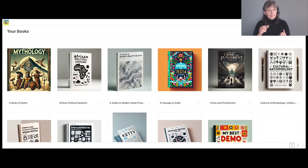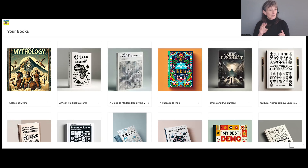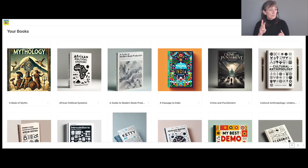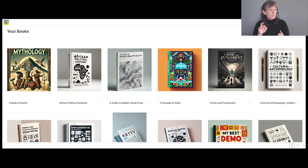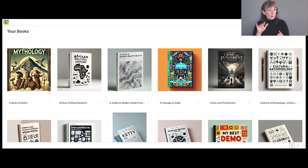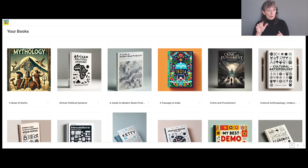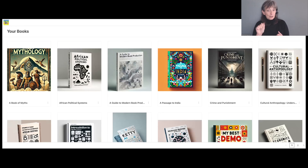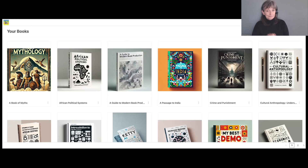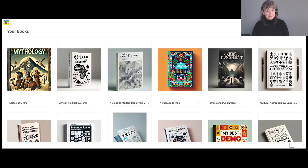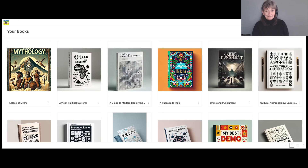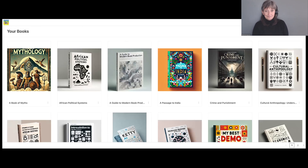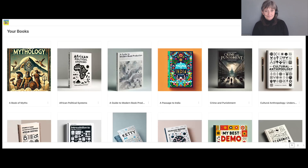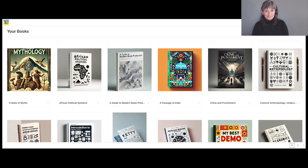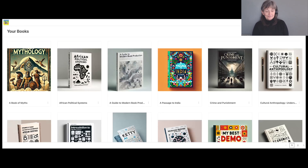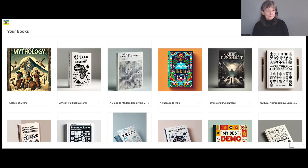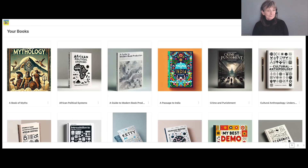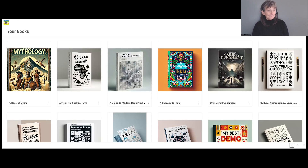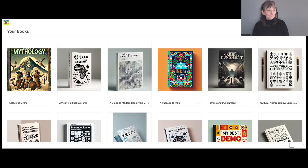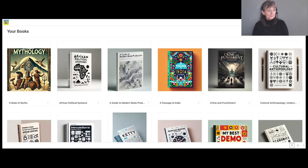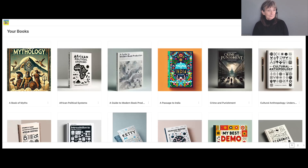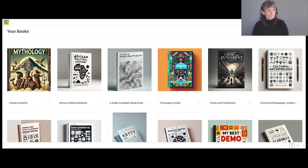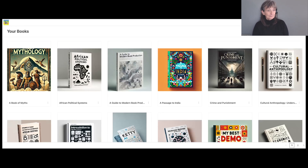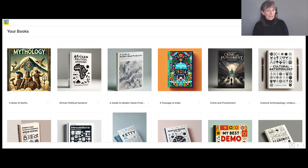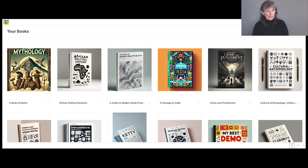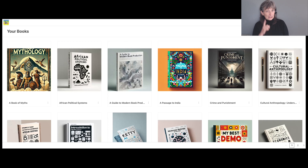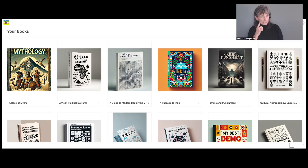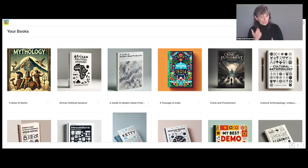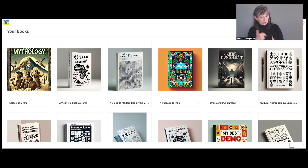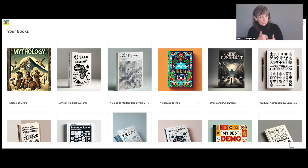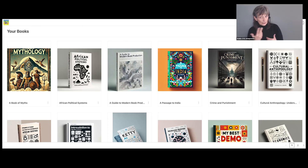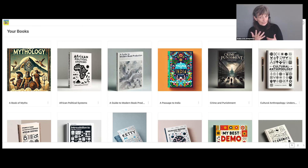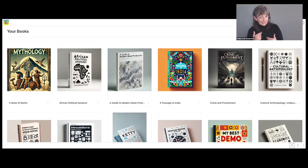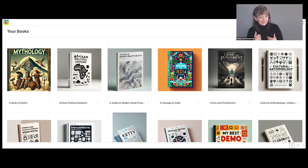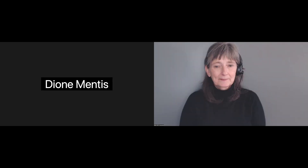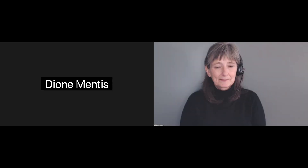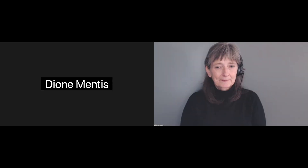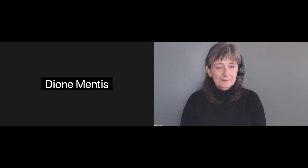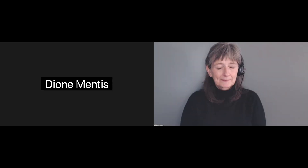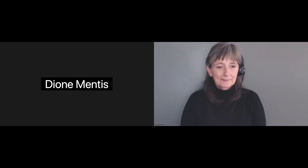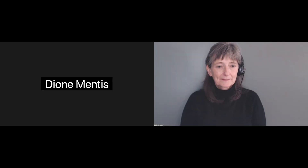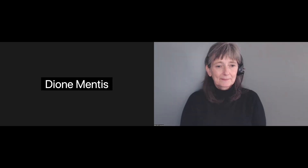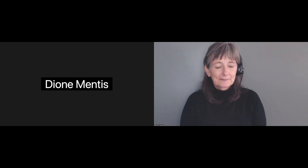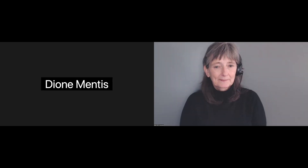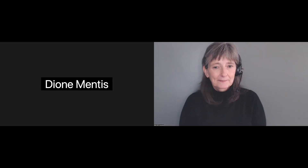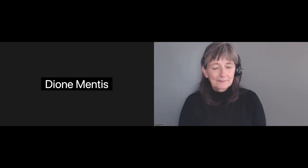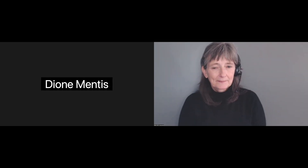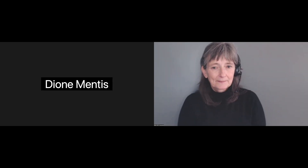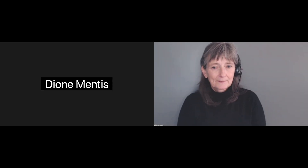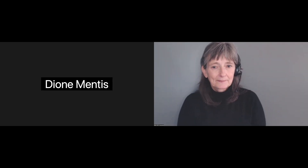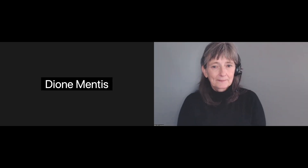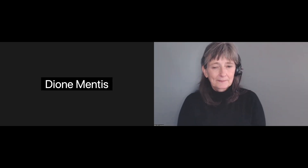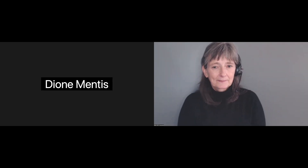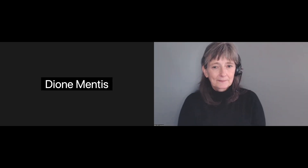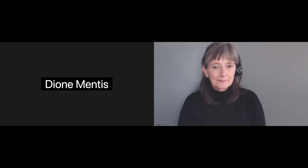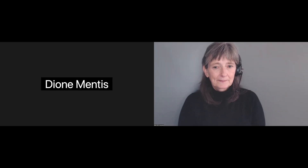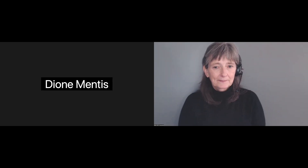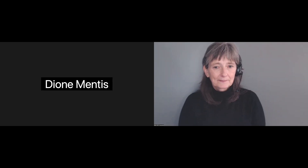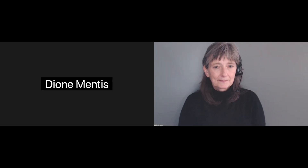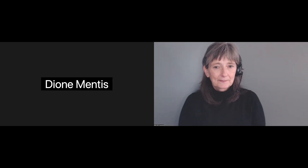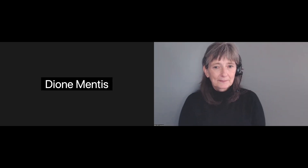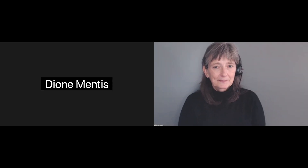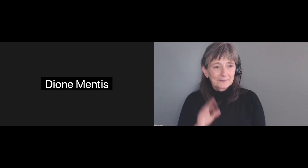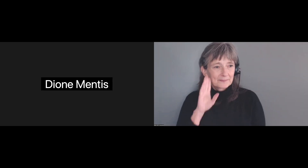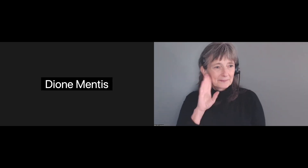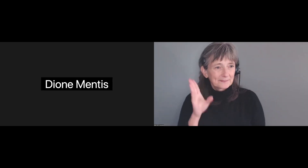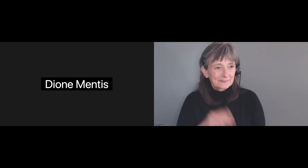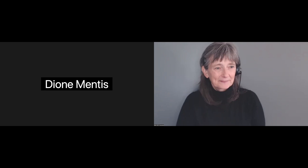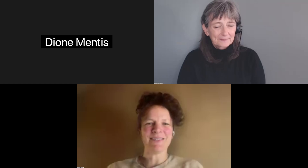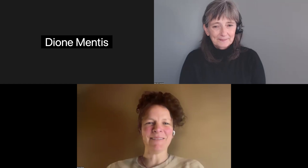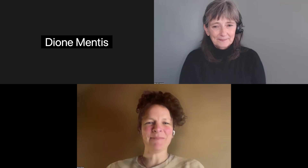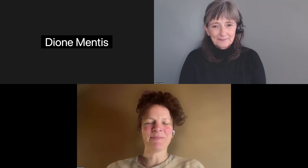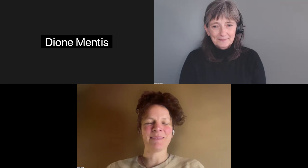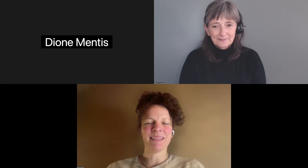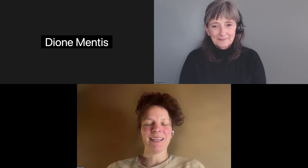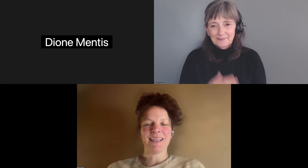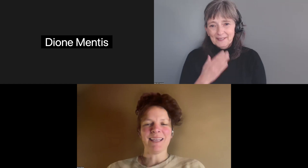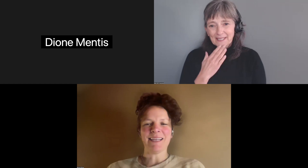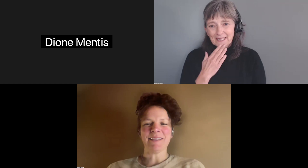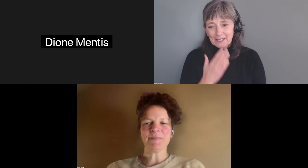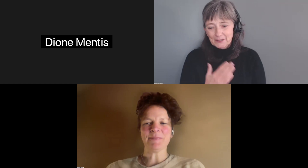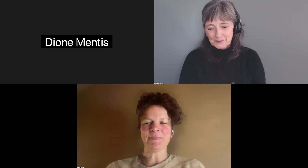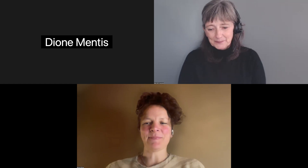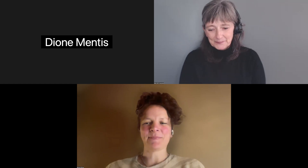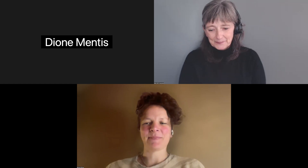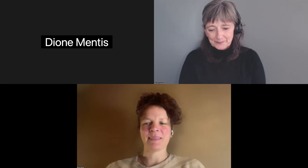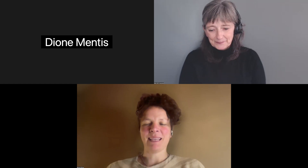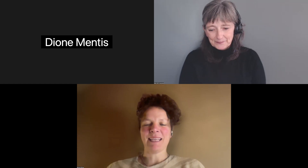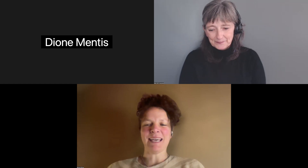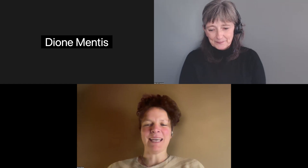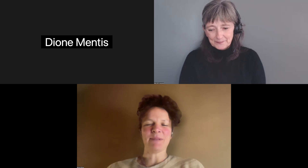who should be joined with us. Thank you. Barbara Rühling: Hello. Thanks, Dione. Yeah. Hi,